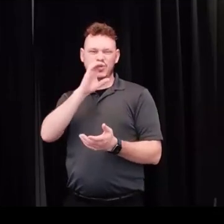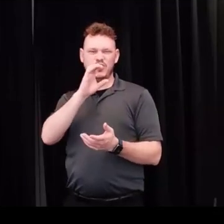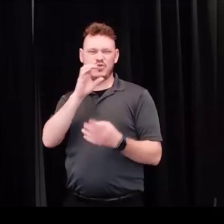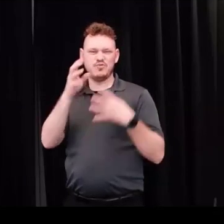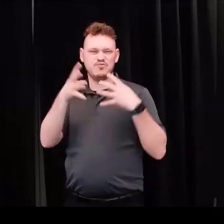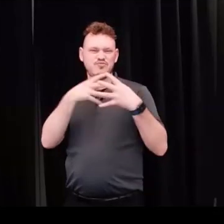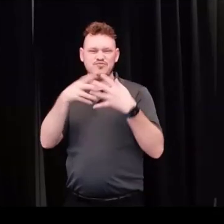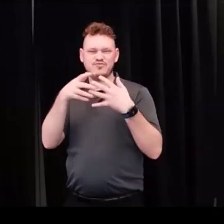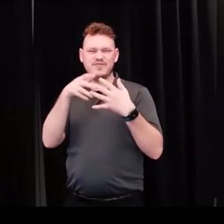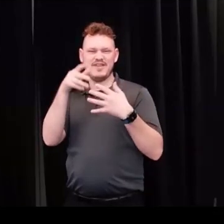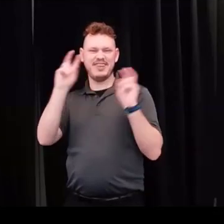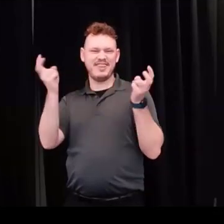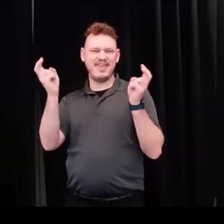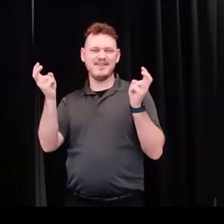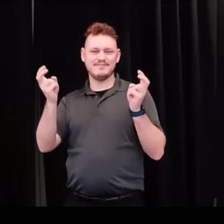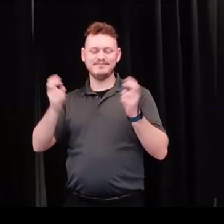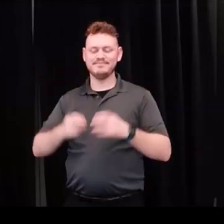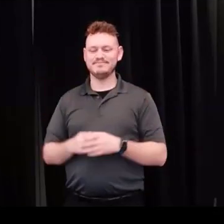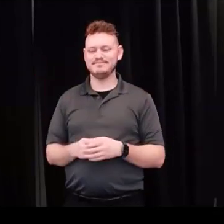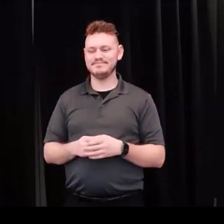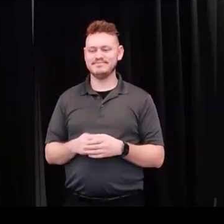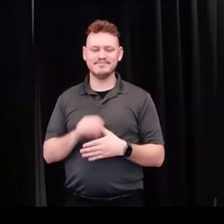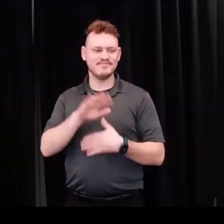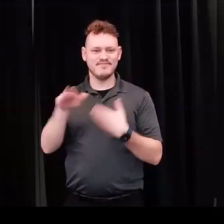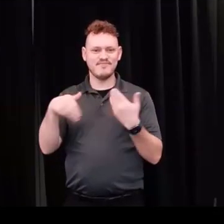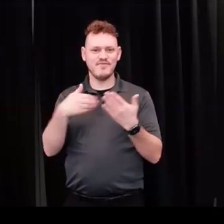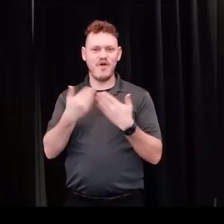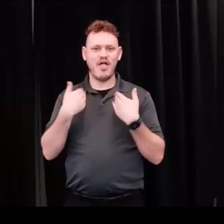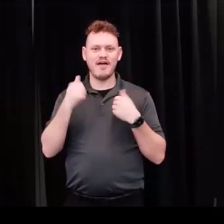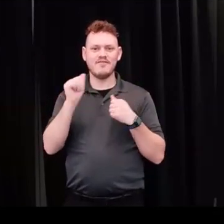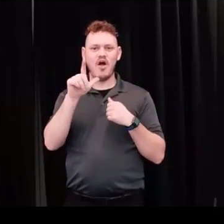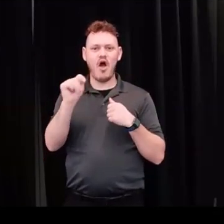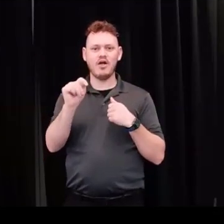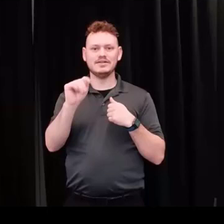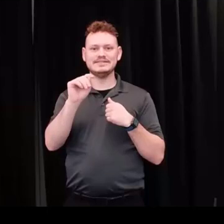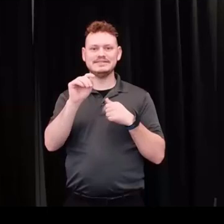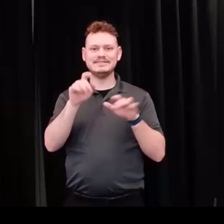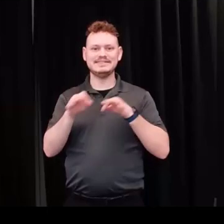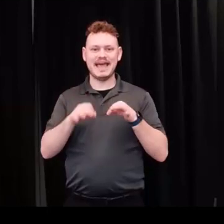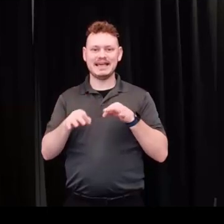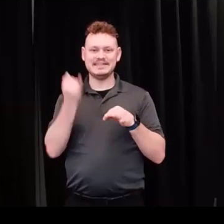so you will find that. They all do have alt text description if you want to read that,